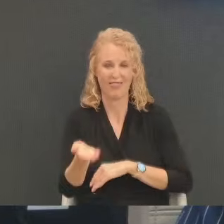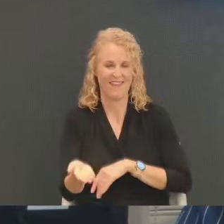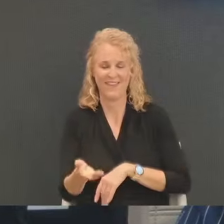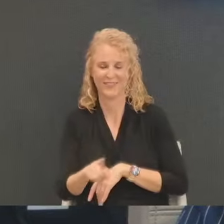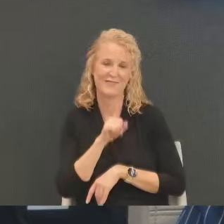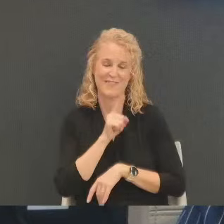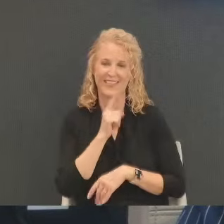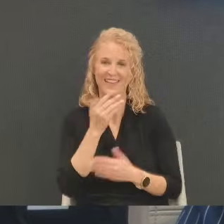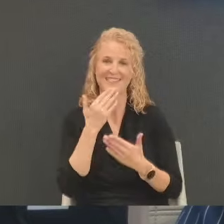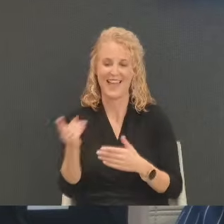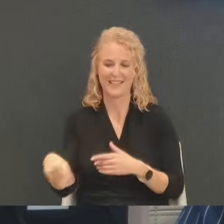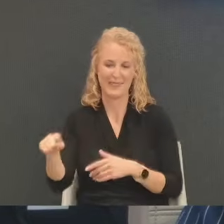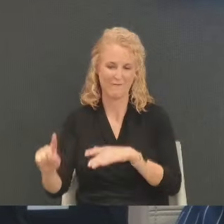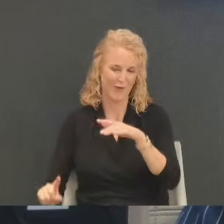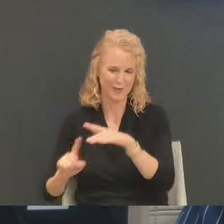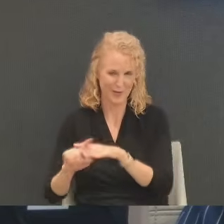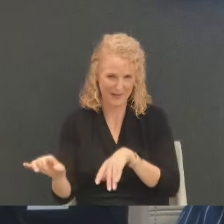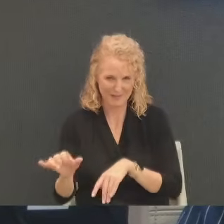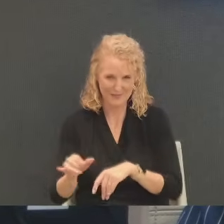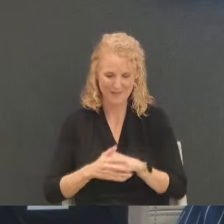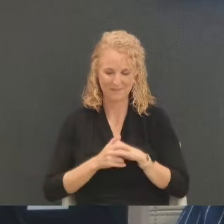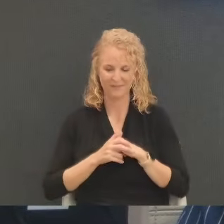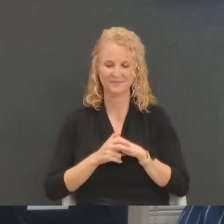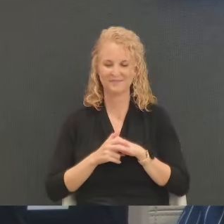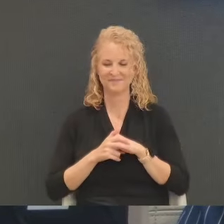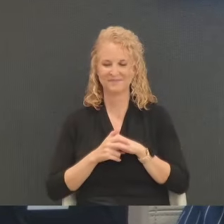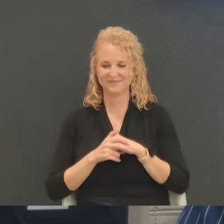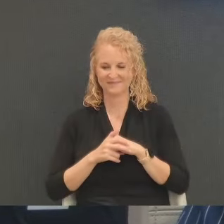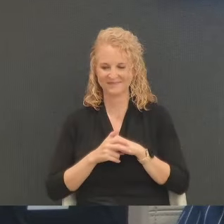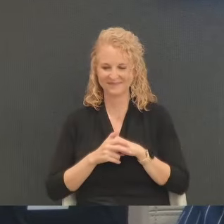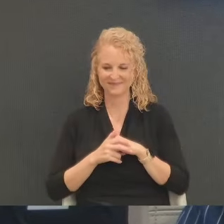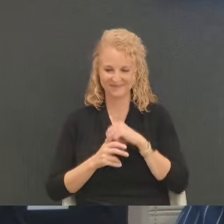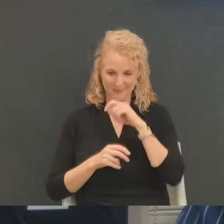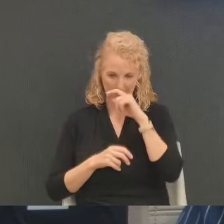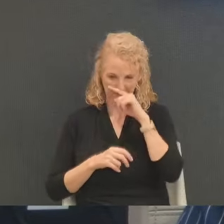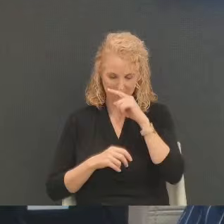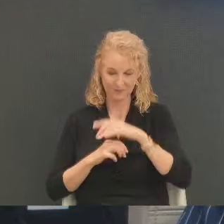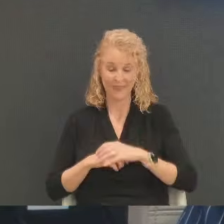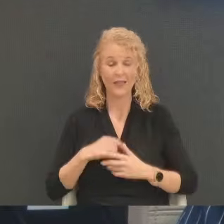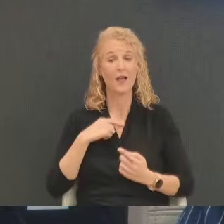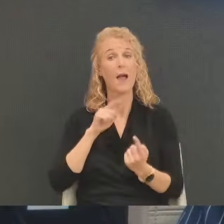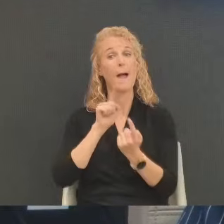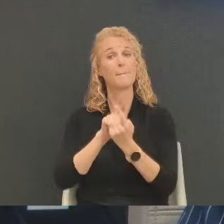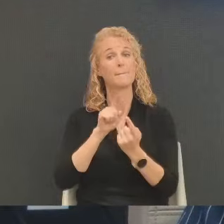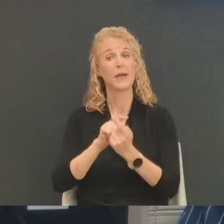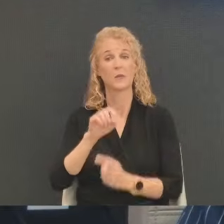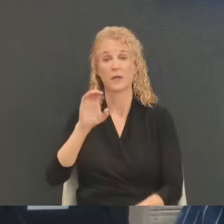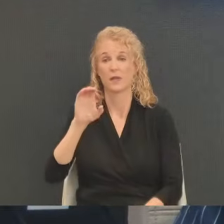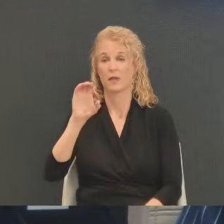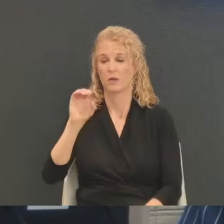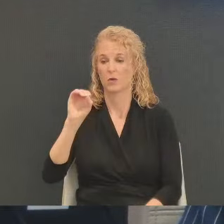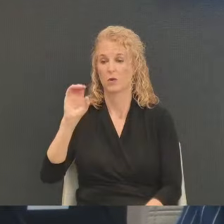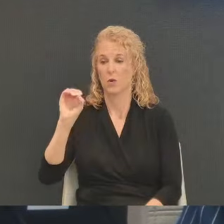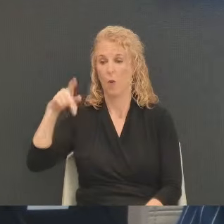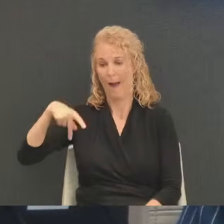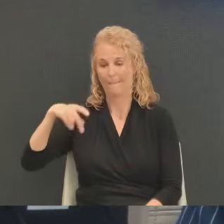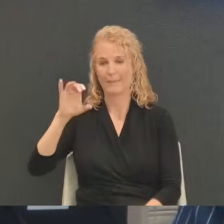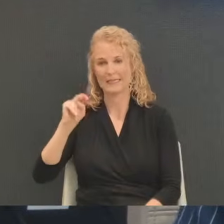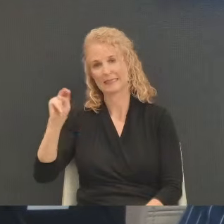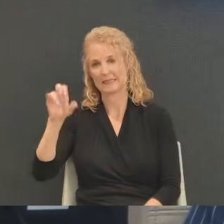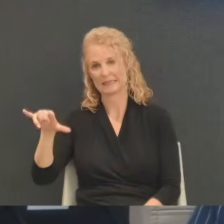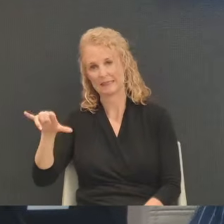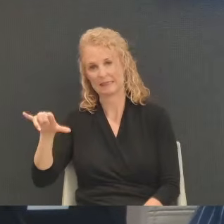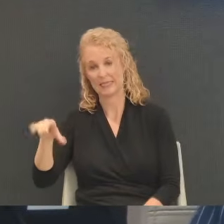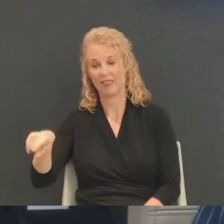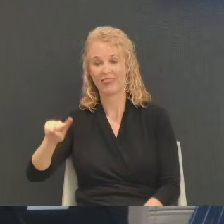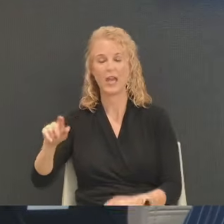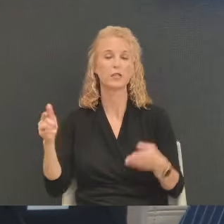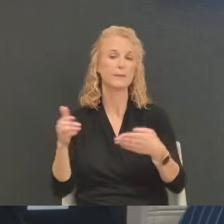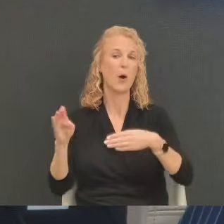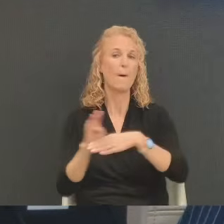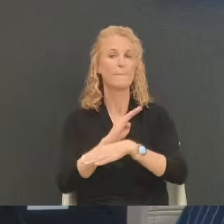thank them. and then I also met with Co-op Cincy to discuss its small business and worker ownership